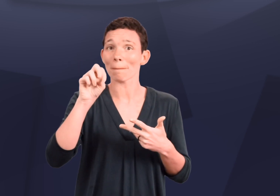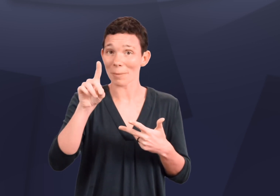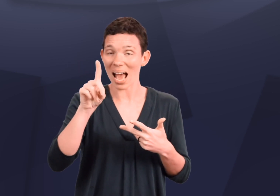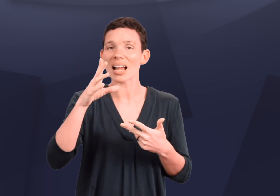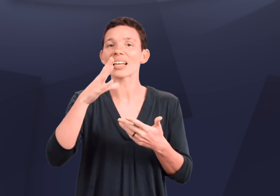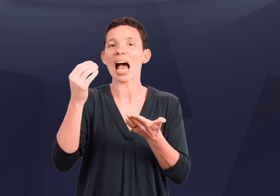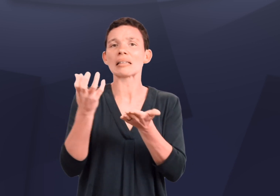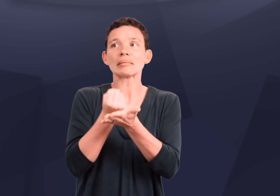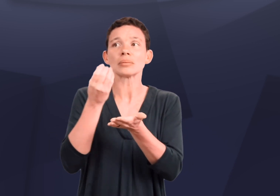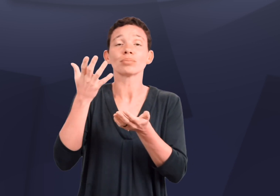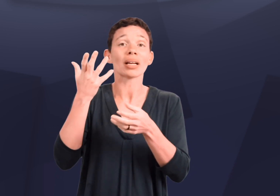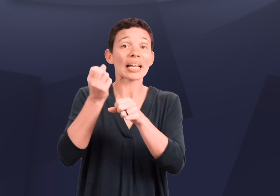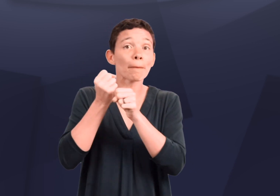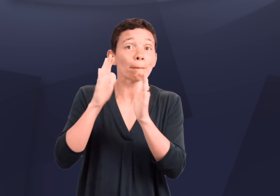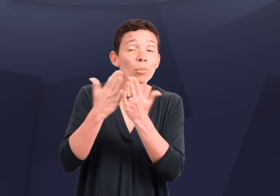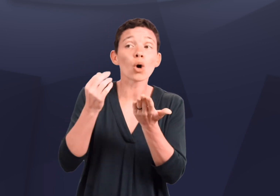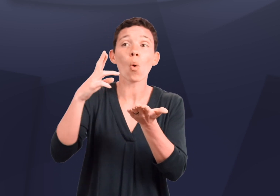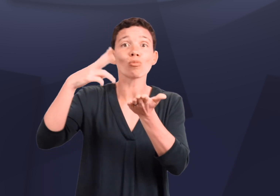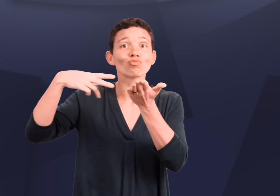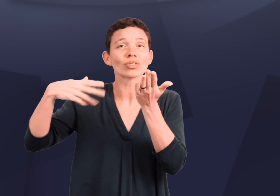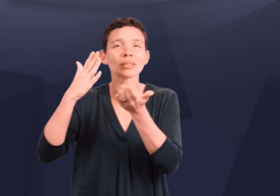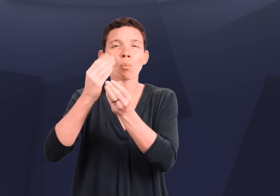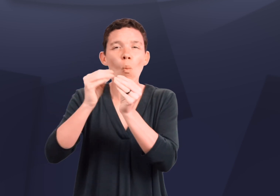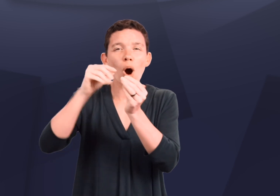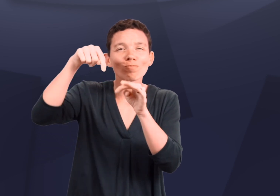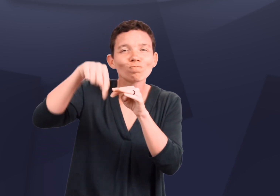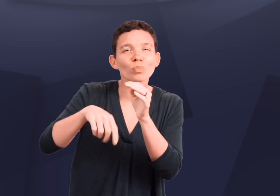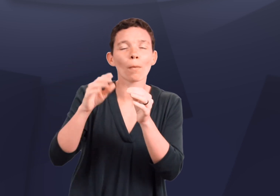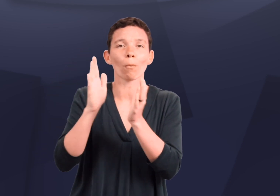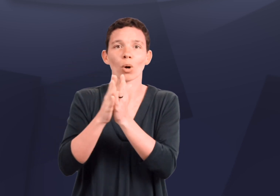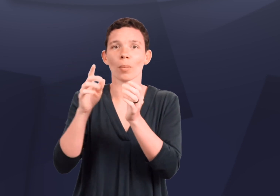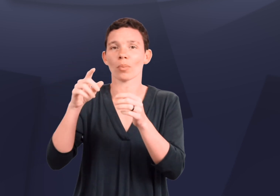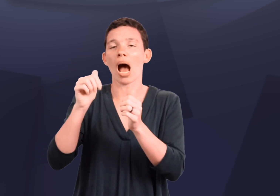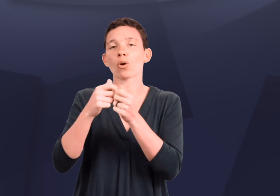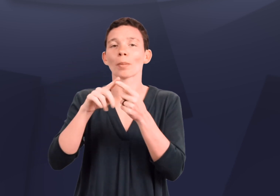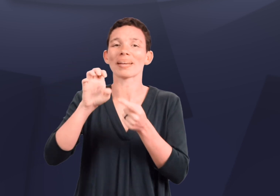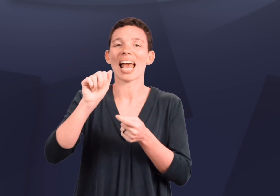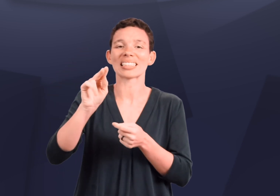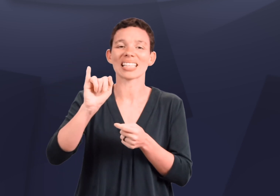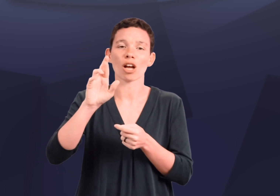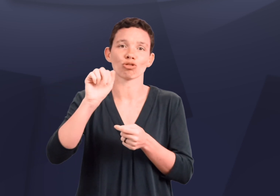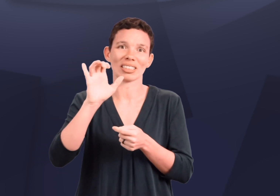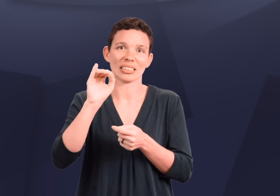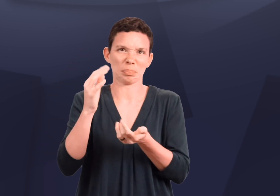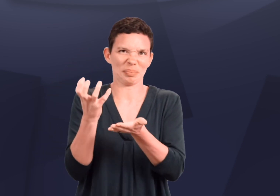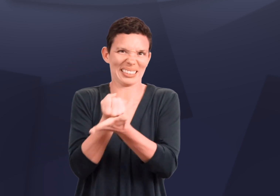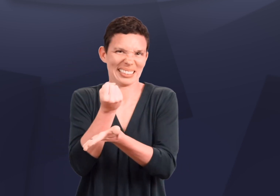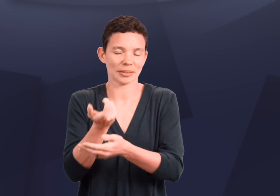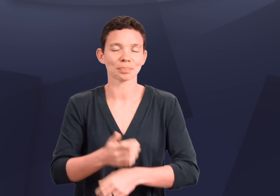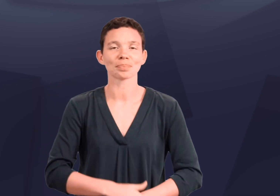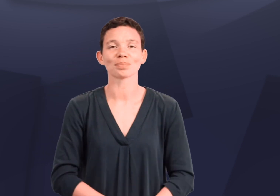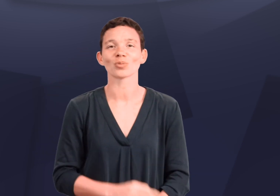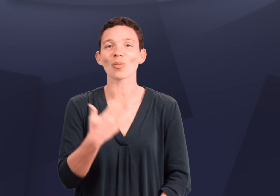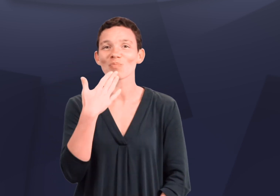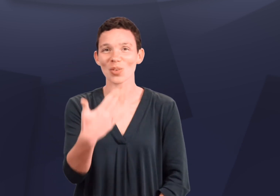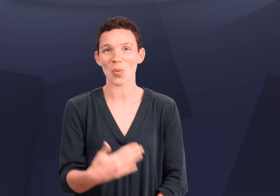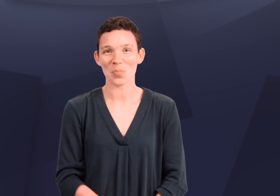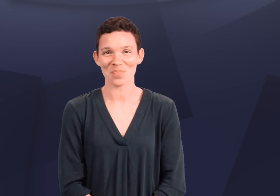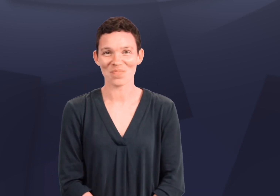Both are on Netflix, 13th and Amend, and if you have the opportunity, get a copy of How to be an Antiracist by Kendi. Thank you.